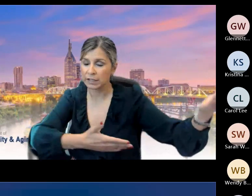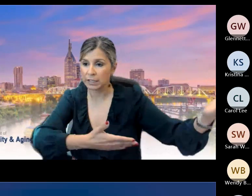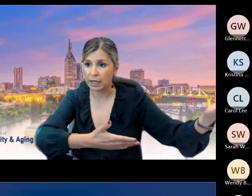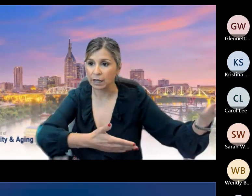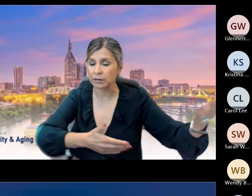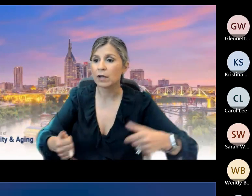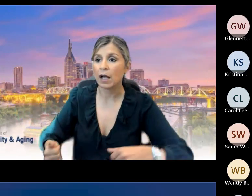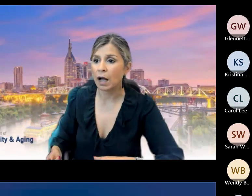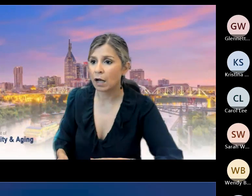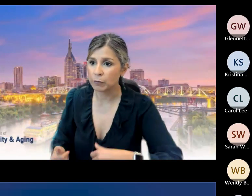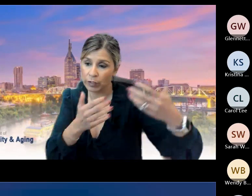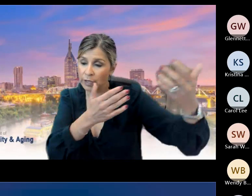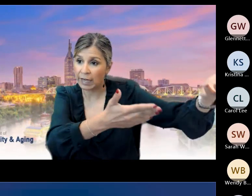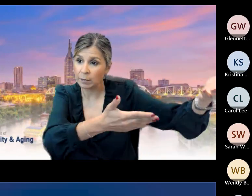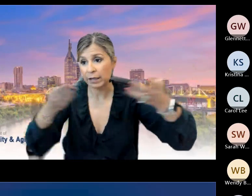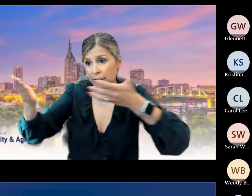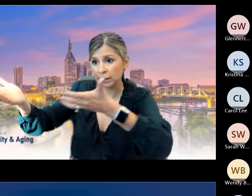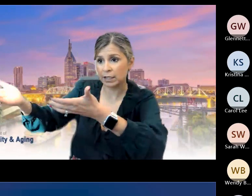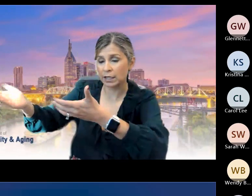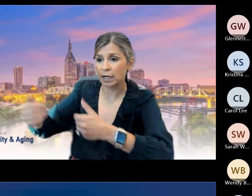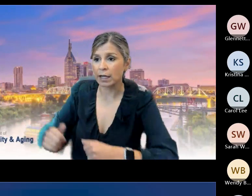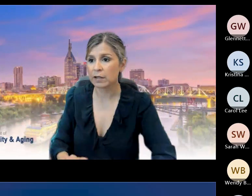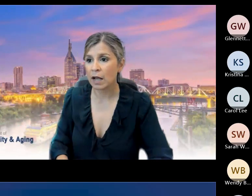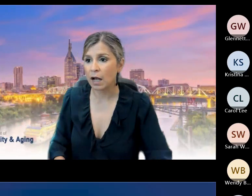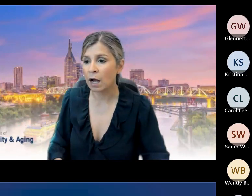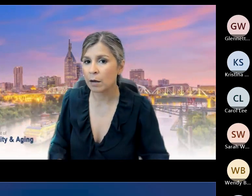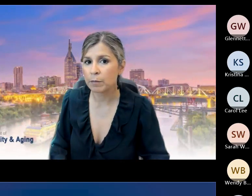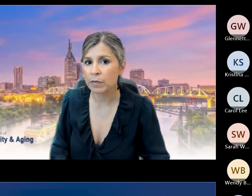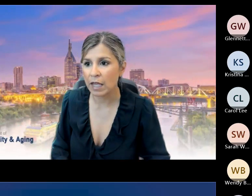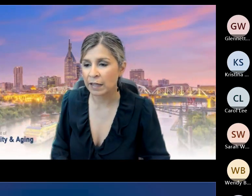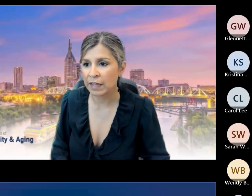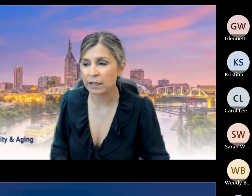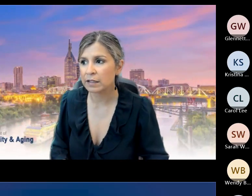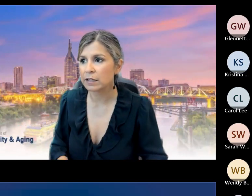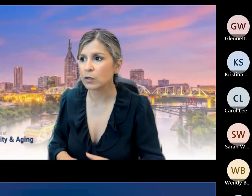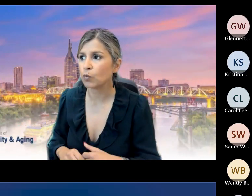you can get family support and Teis, you can get Katie Beckett and TEIS and